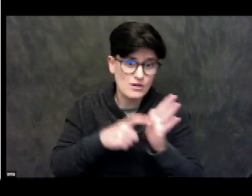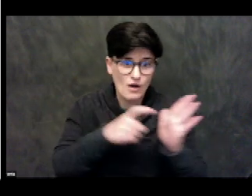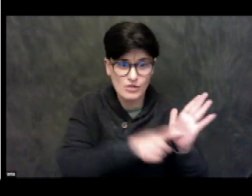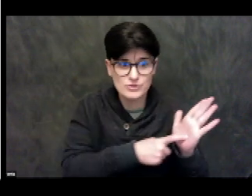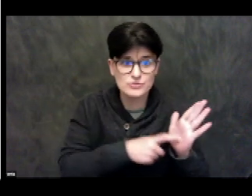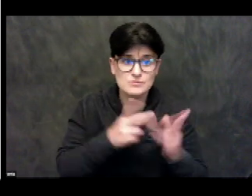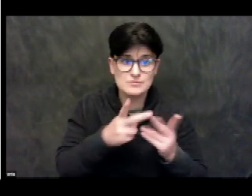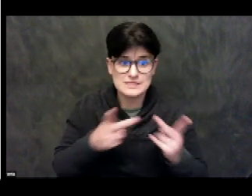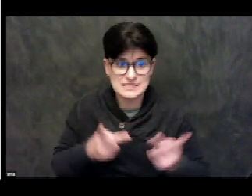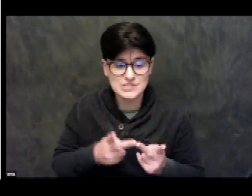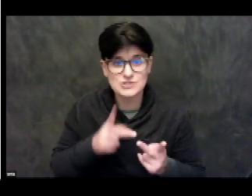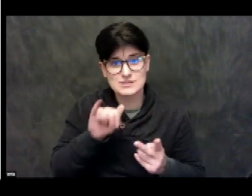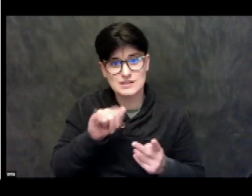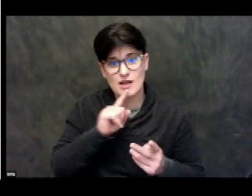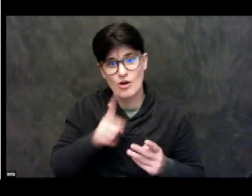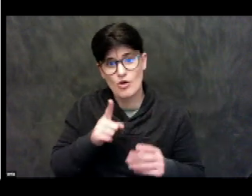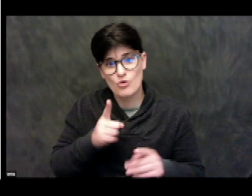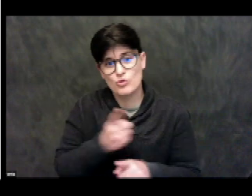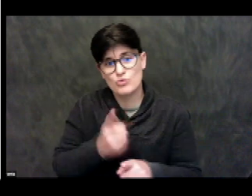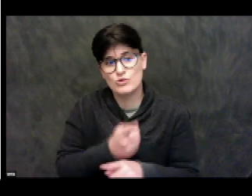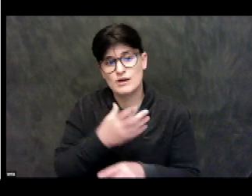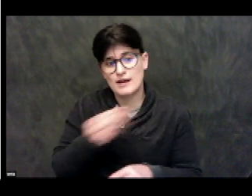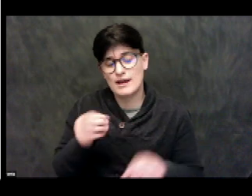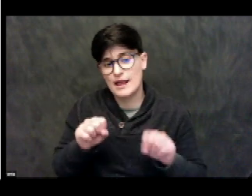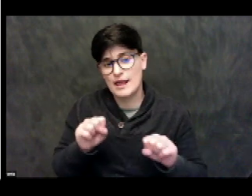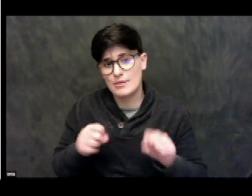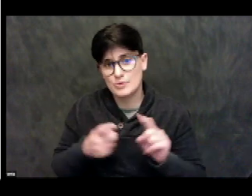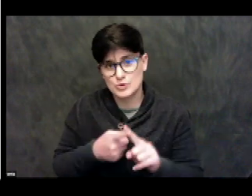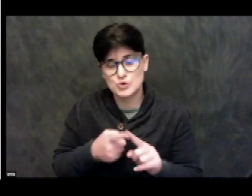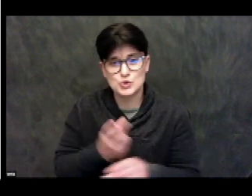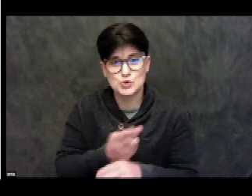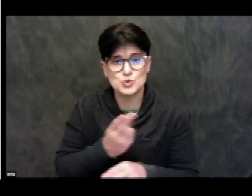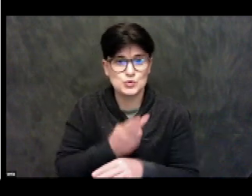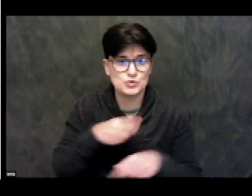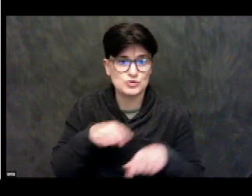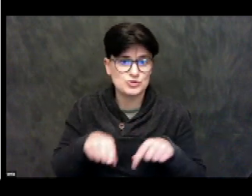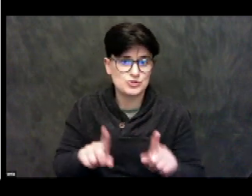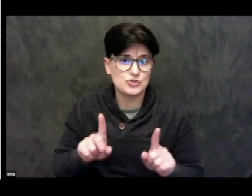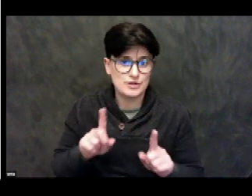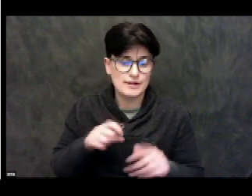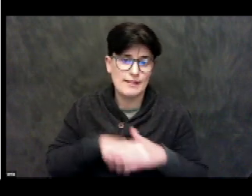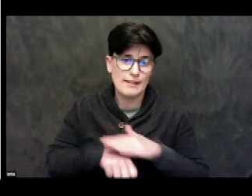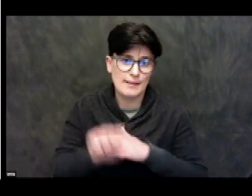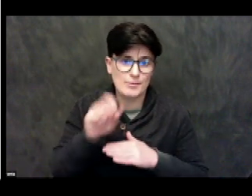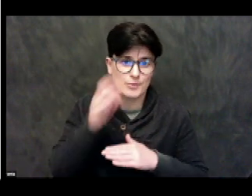able to be utilized in labor because I think that those will be helpful to be